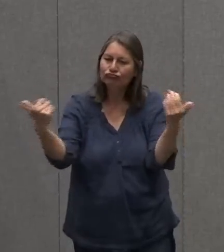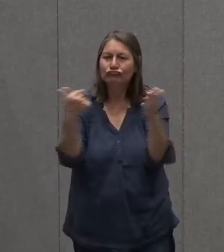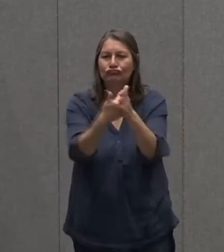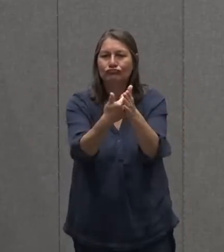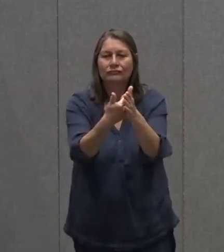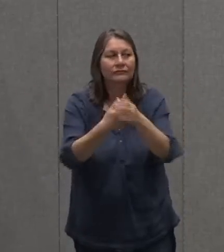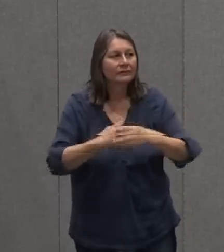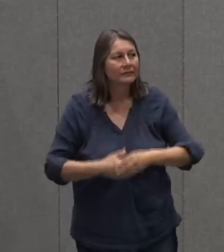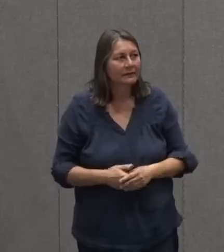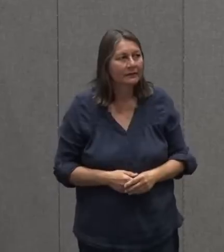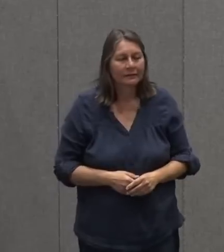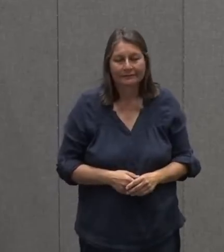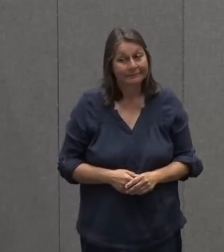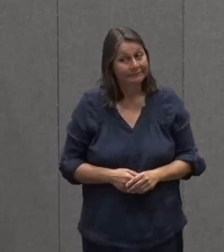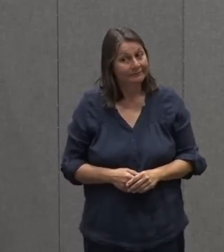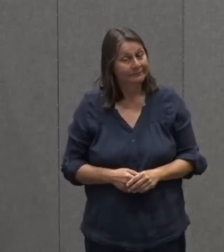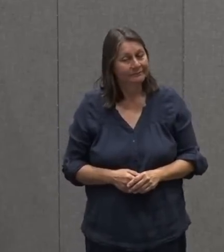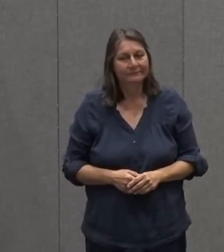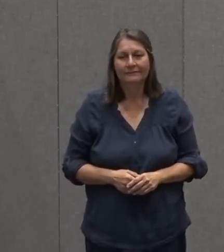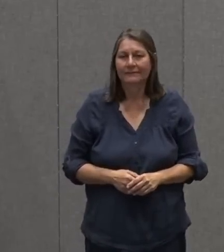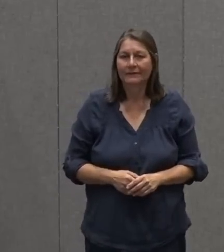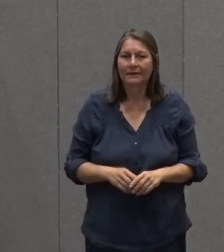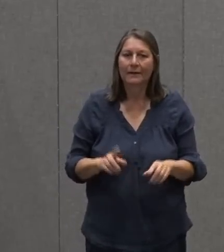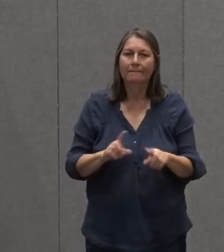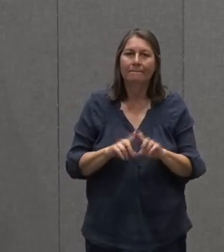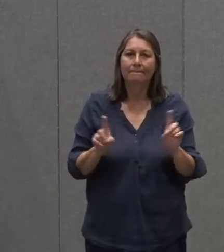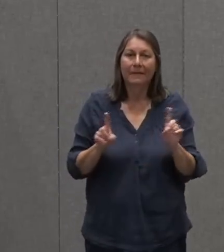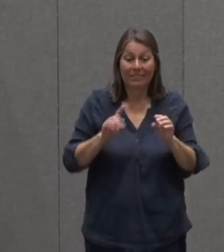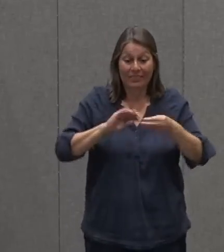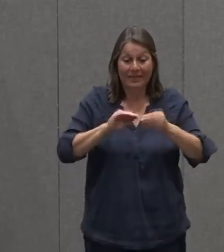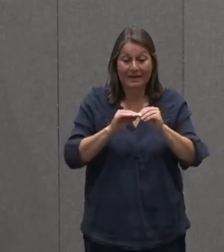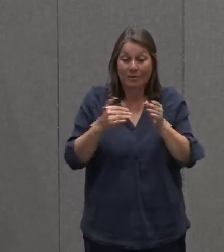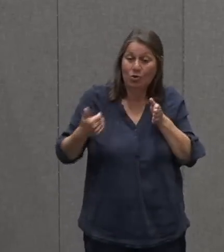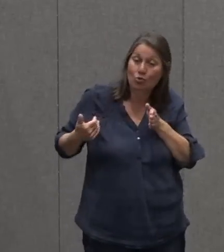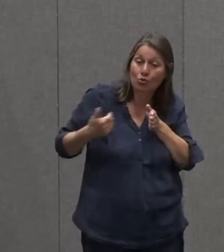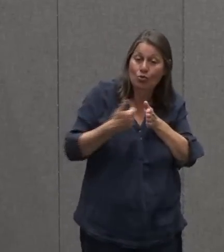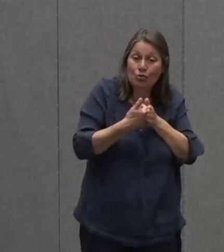No, actually the number that is closest to 20